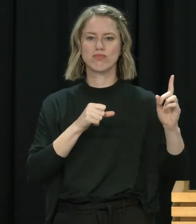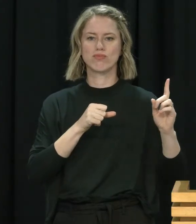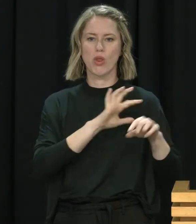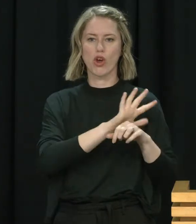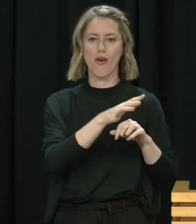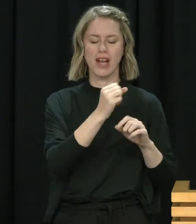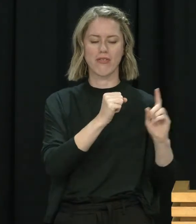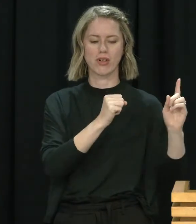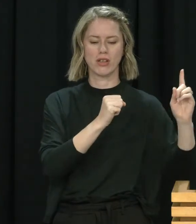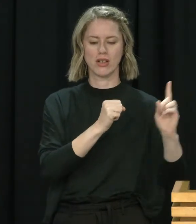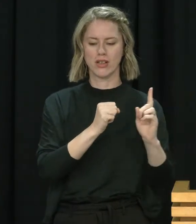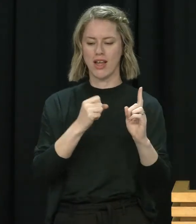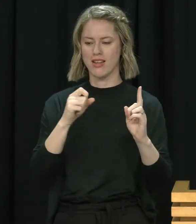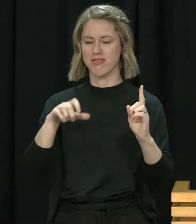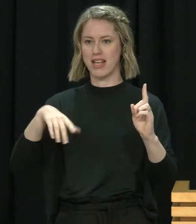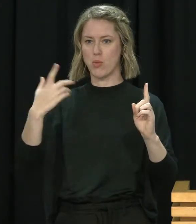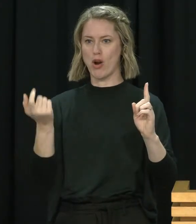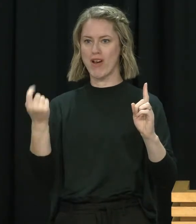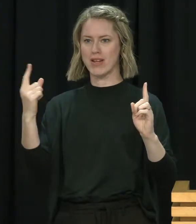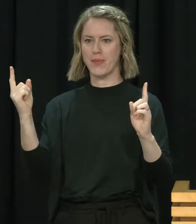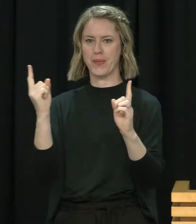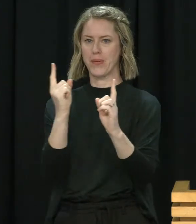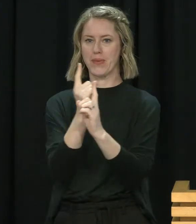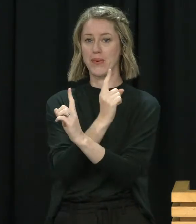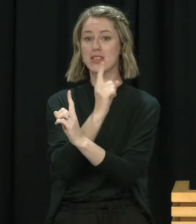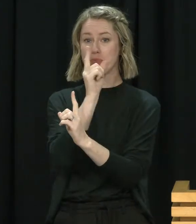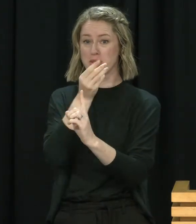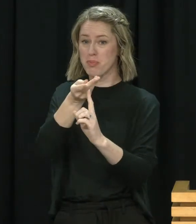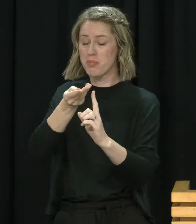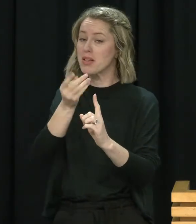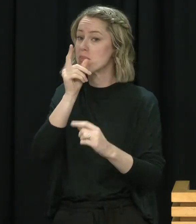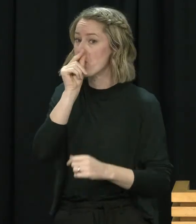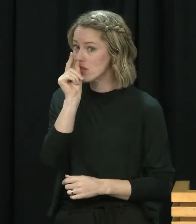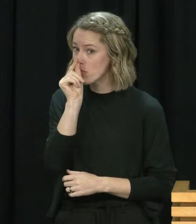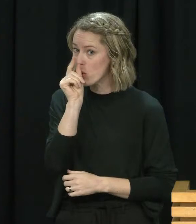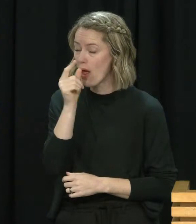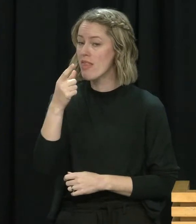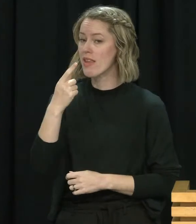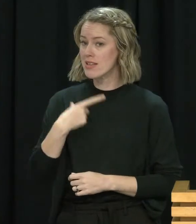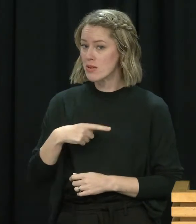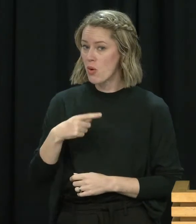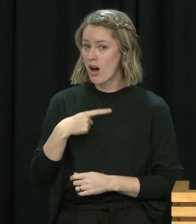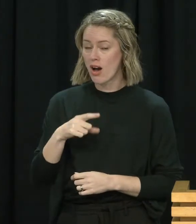able to rule out that someone didn't walk down the street next to them or the like, and